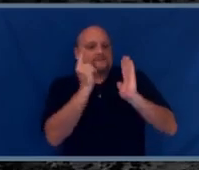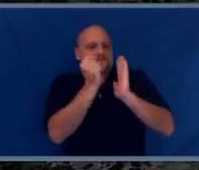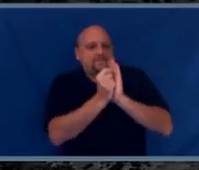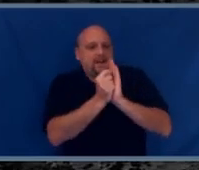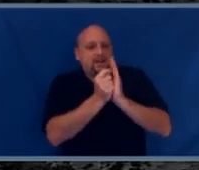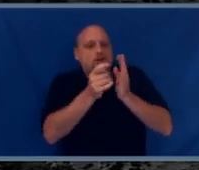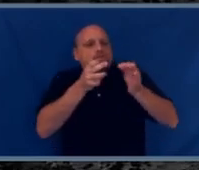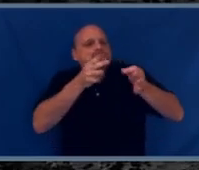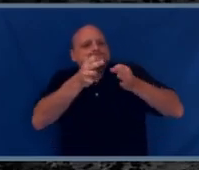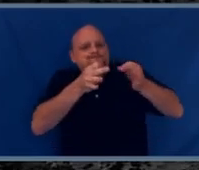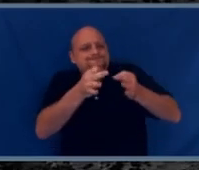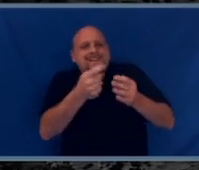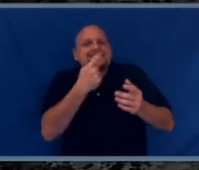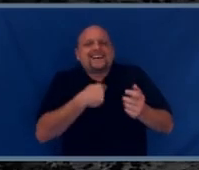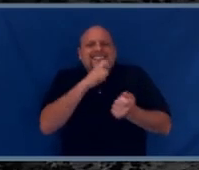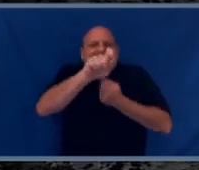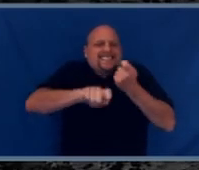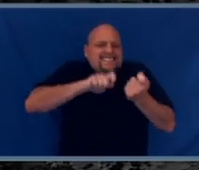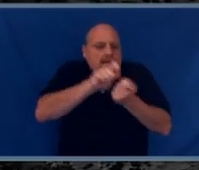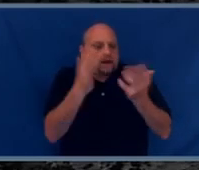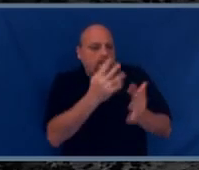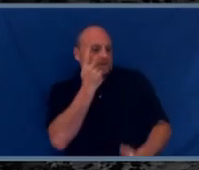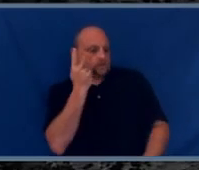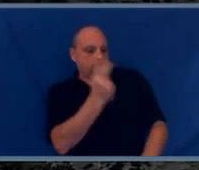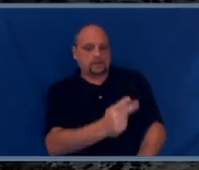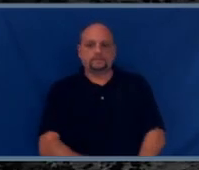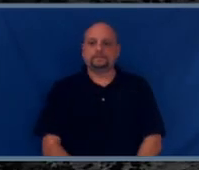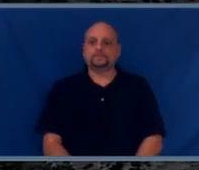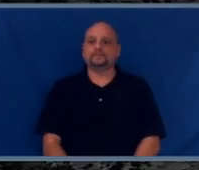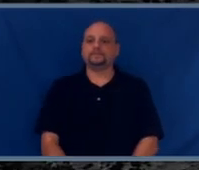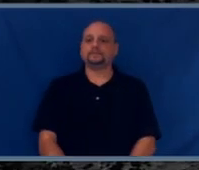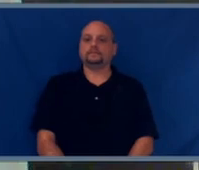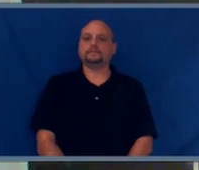CAN YOU WALK US THROUGH WHAT WE SEE IN THIS VIDEO. ABSOLUTELY.